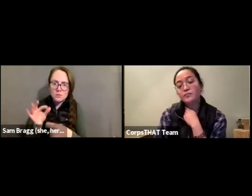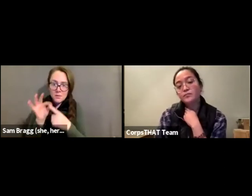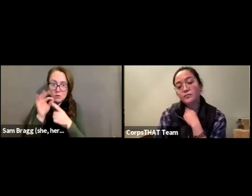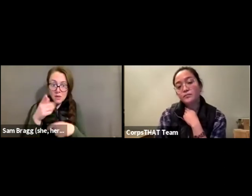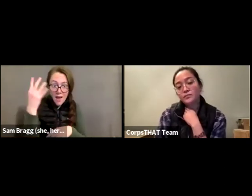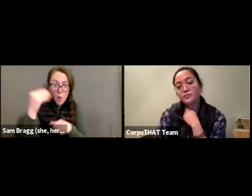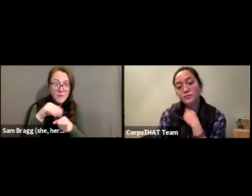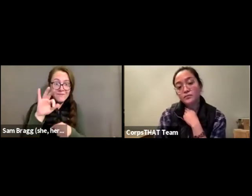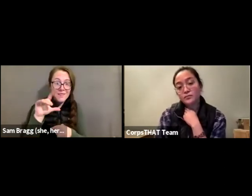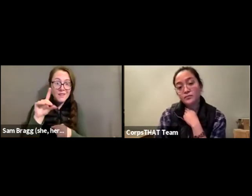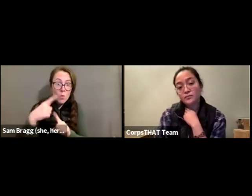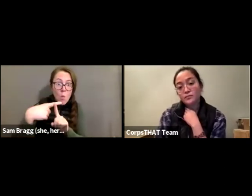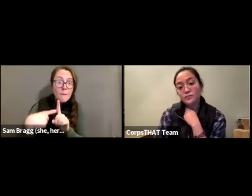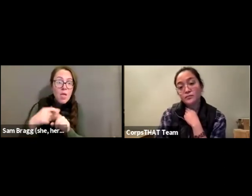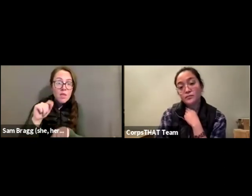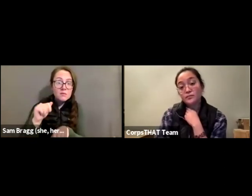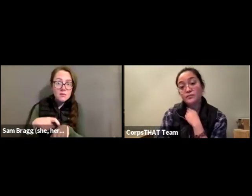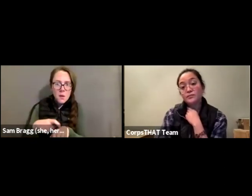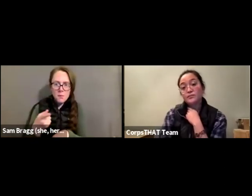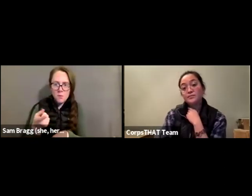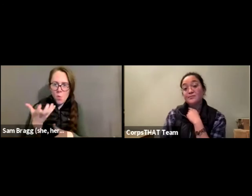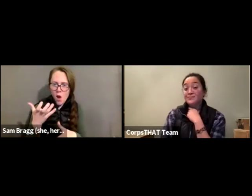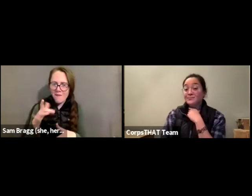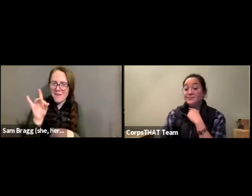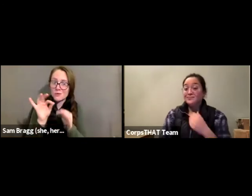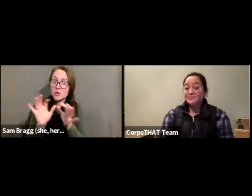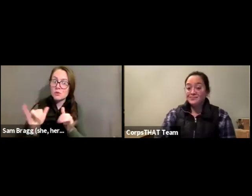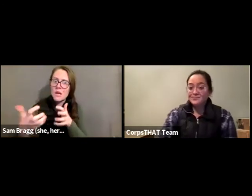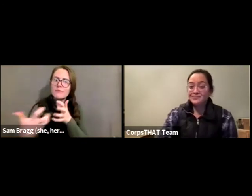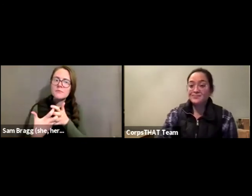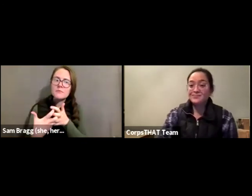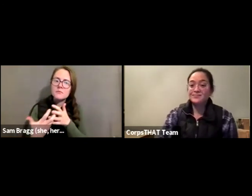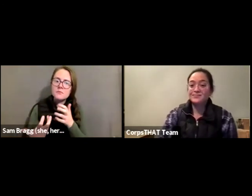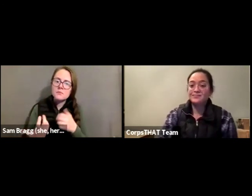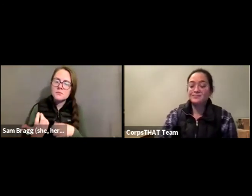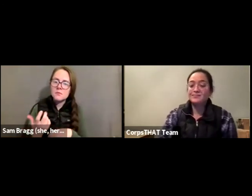i think it's important that deaf individuals are always involved in the interpreter choosing